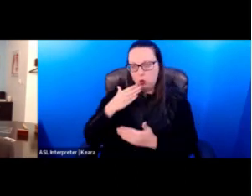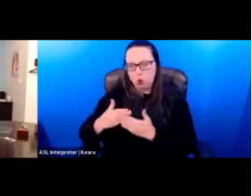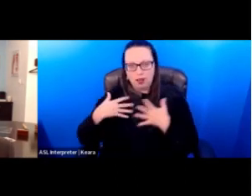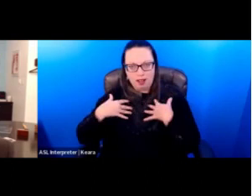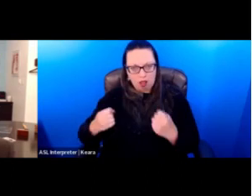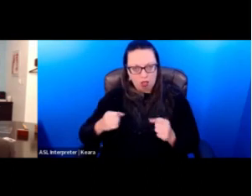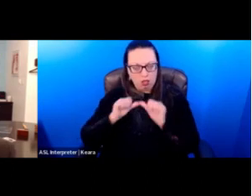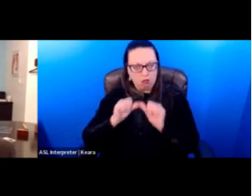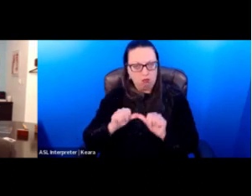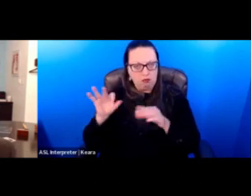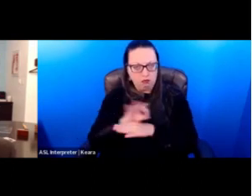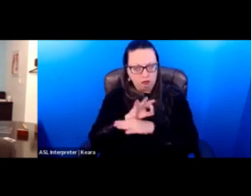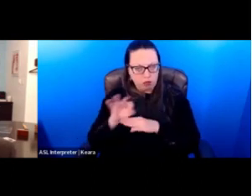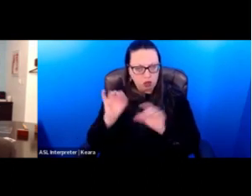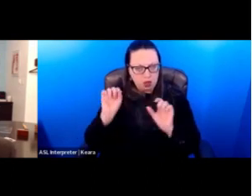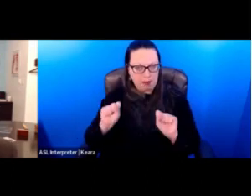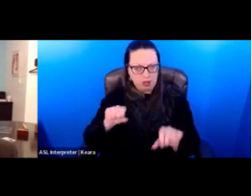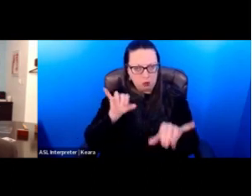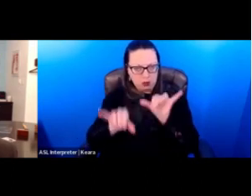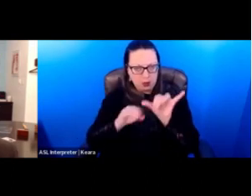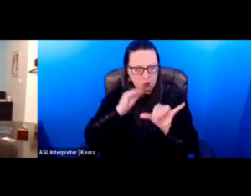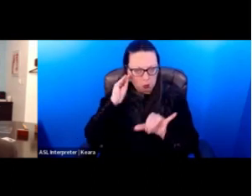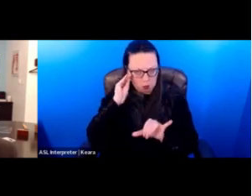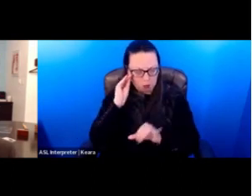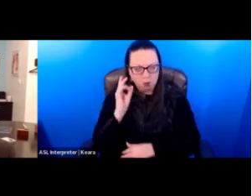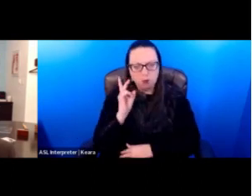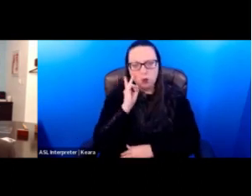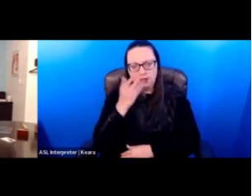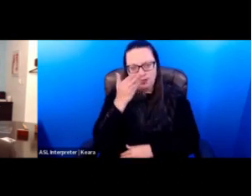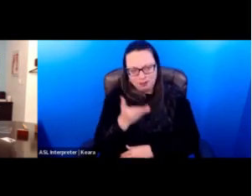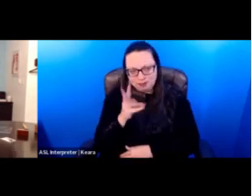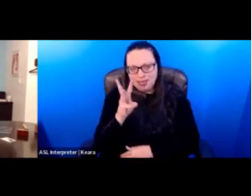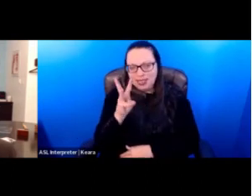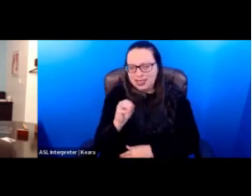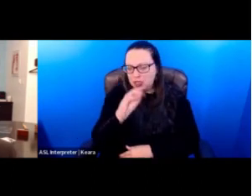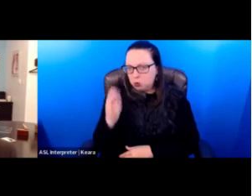and the ability to remain in the home. You'll see on the slide that 60% of our home delivered